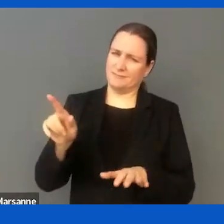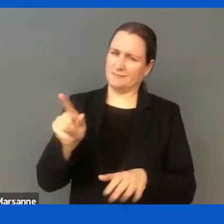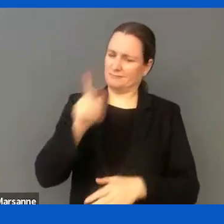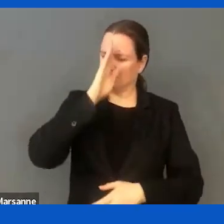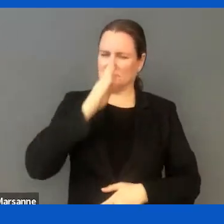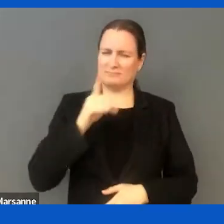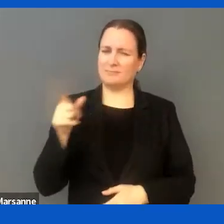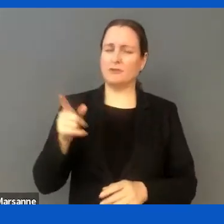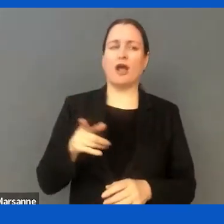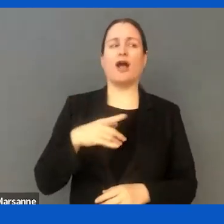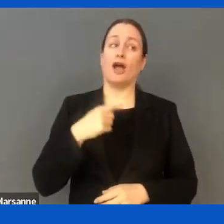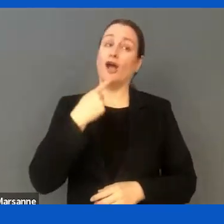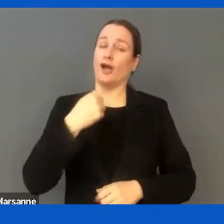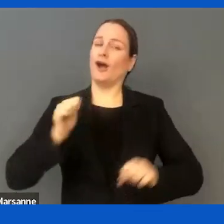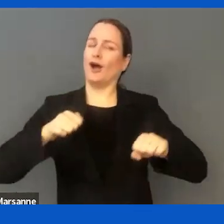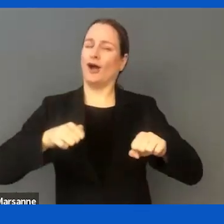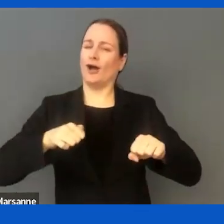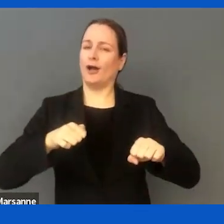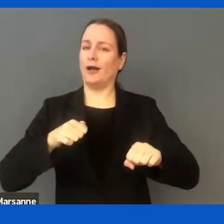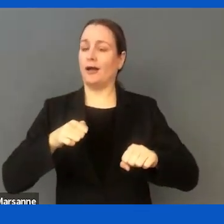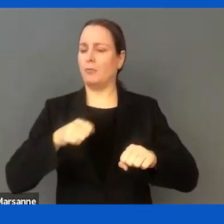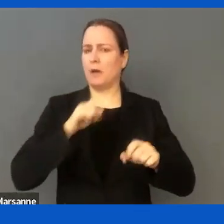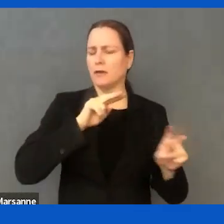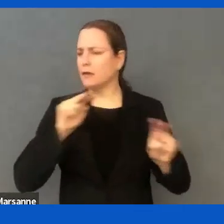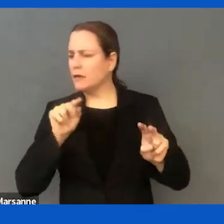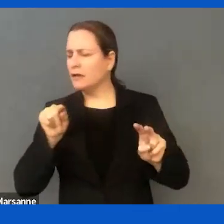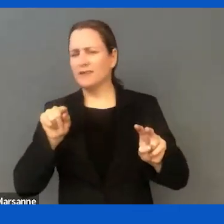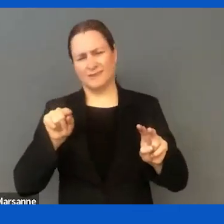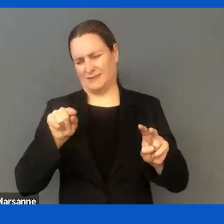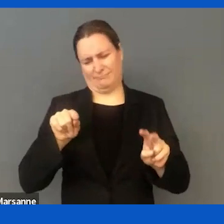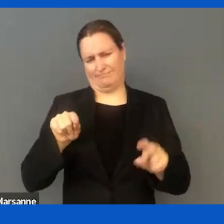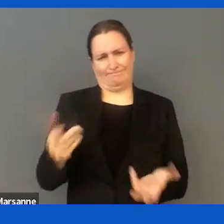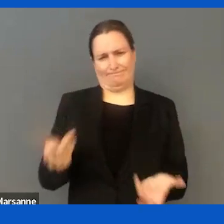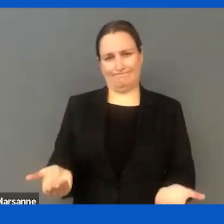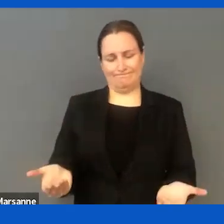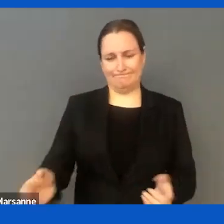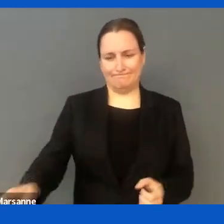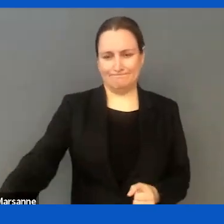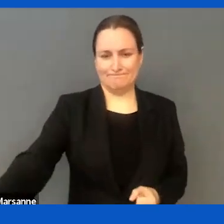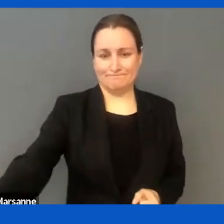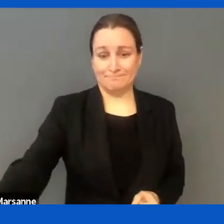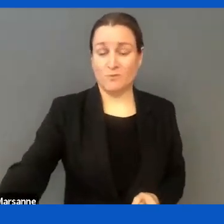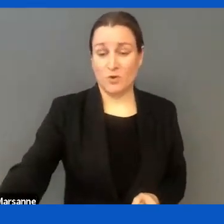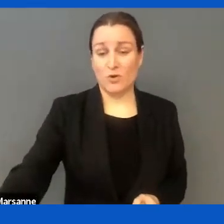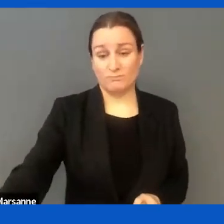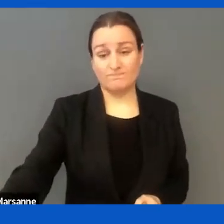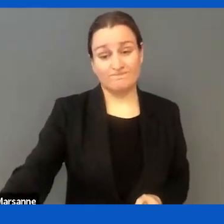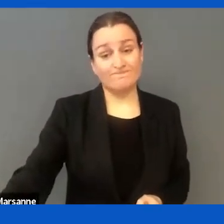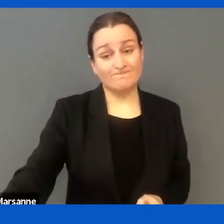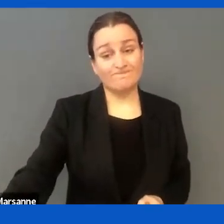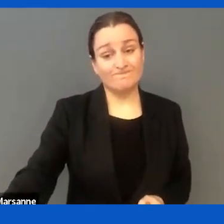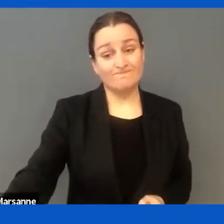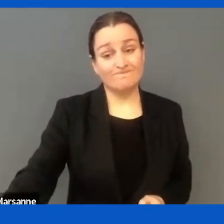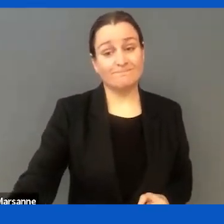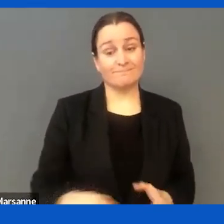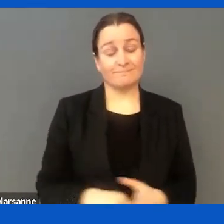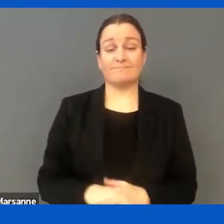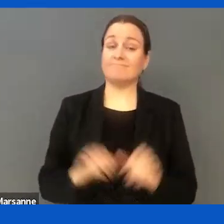in public, because unfortunately a lot of really heated words have happened. So some accessibility